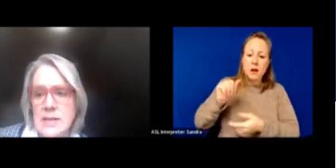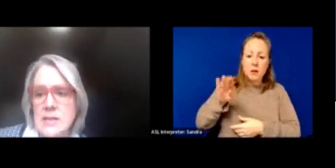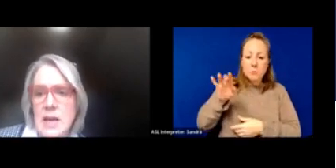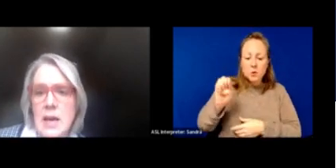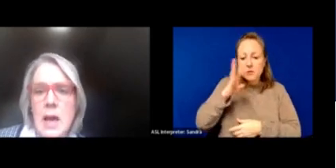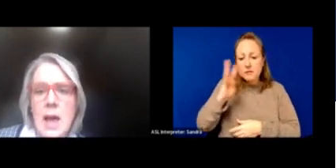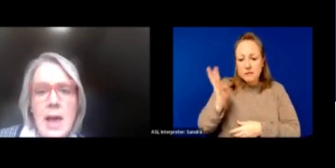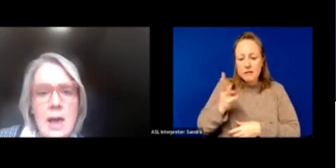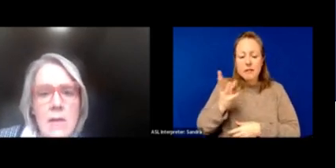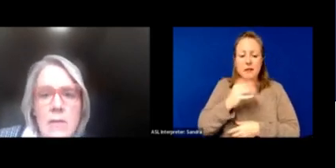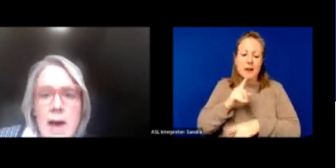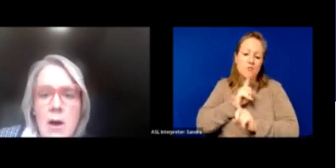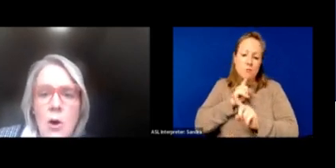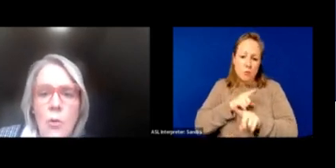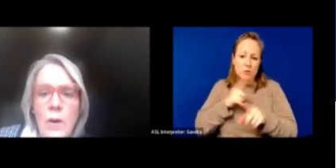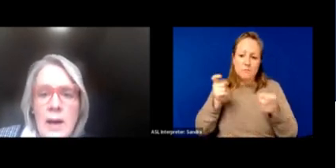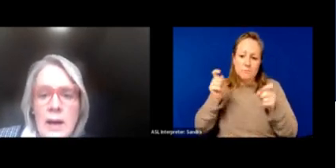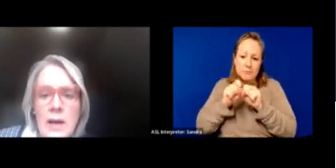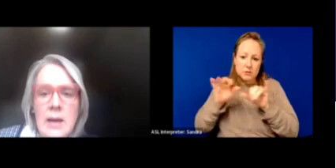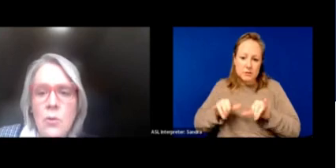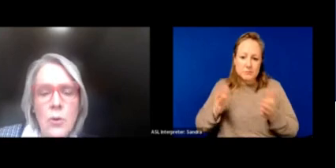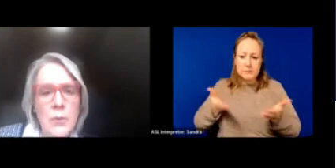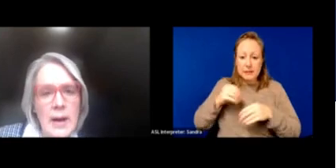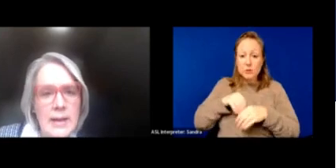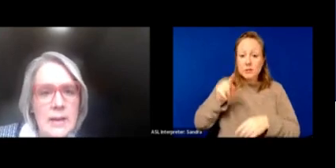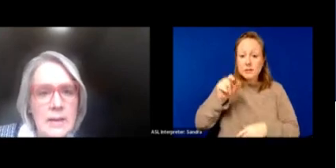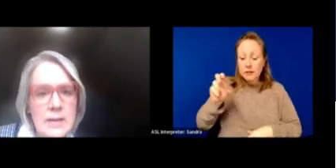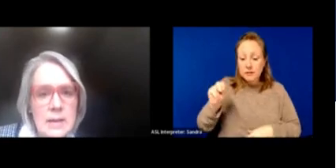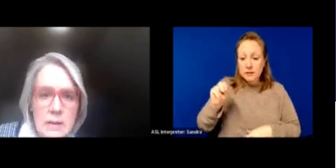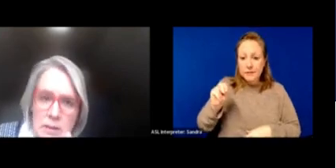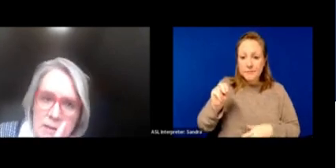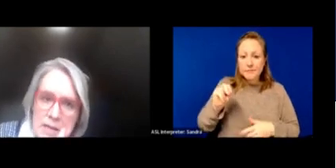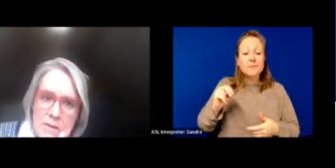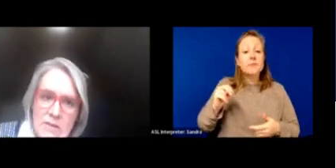Tennessee, and that we incorporated the concept of